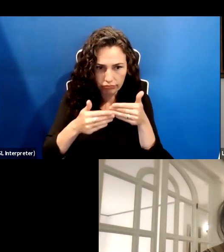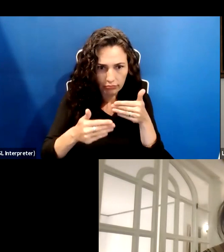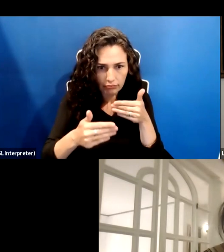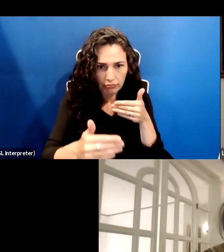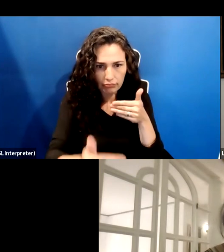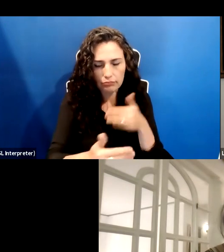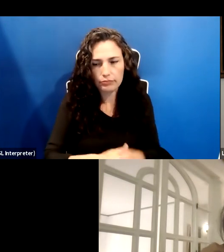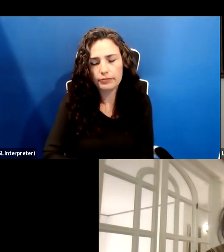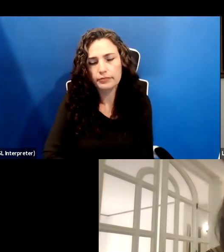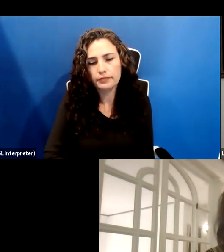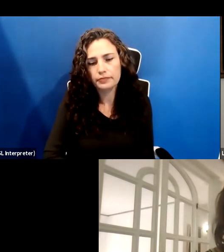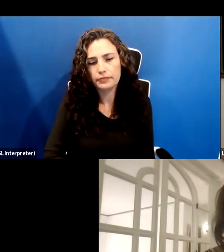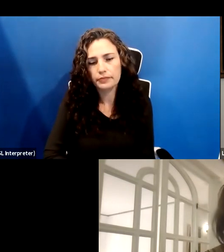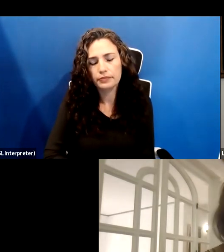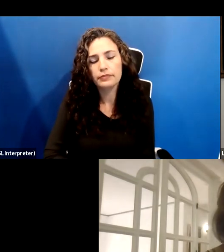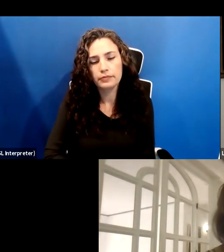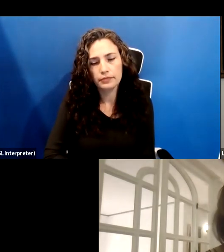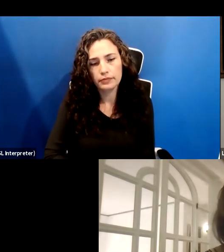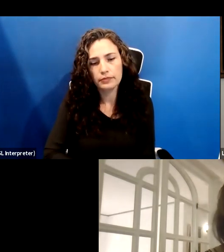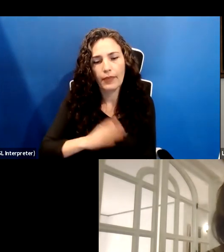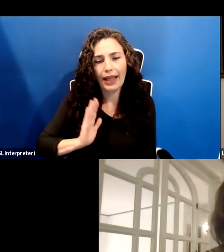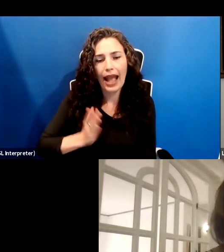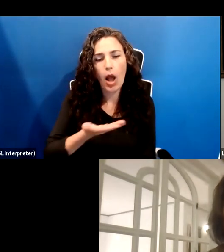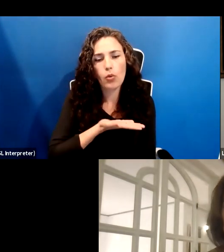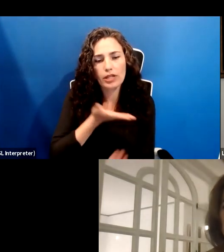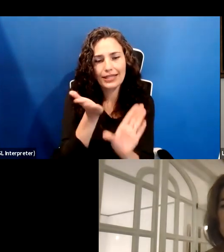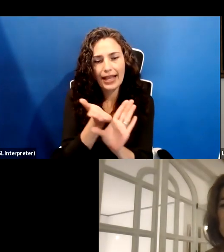our psychology as human beings is at the very root